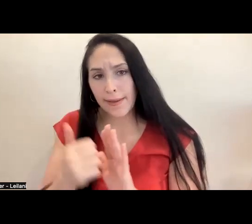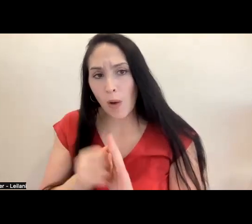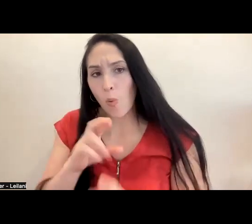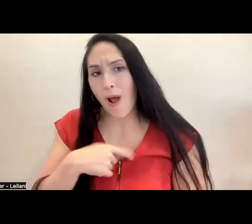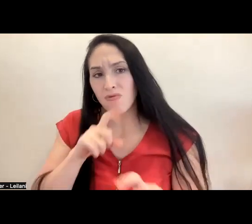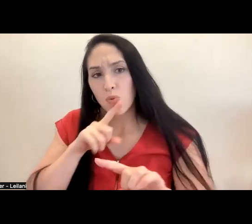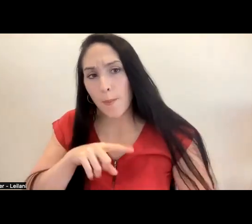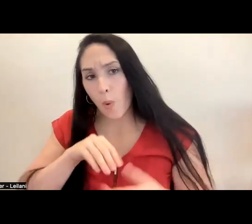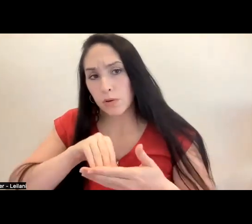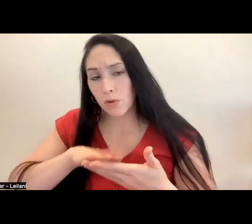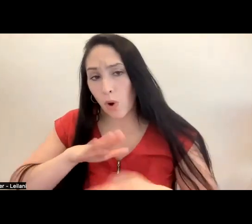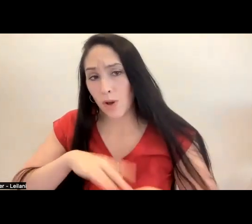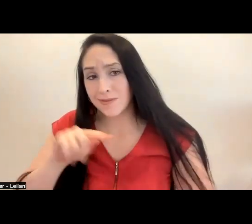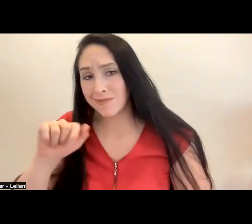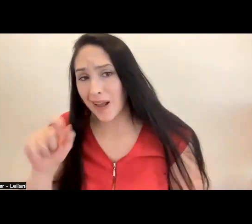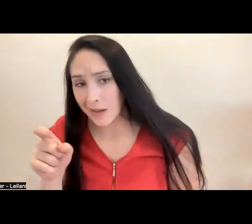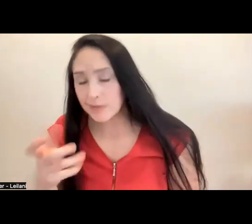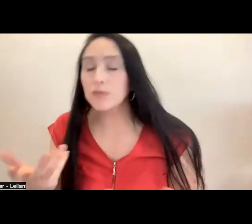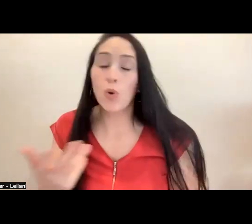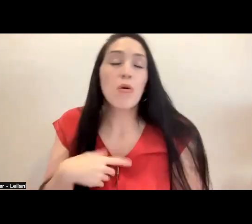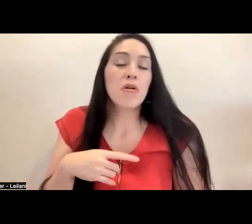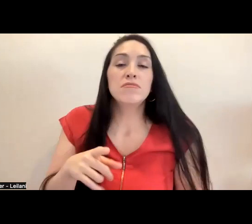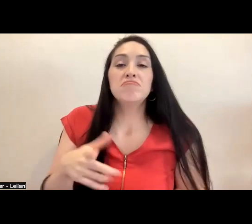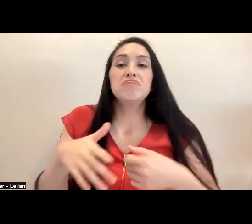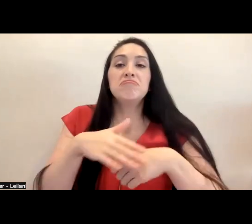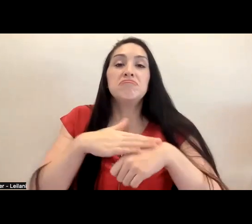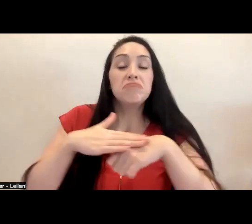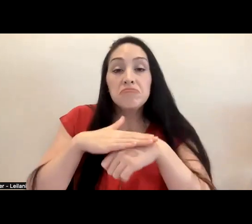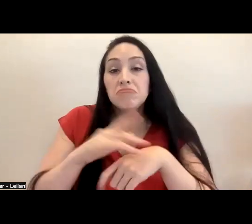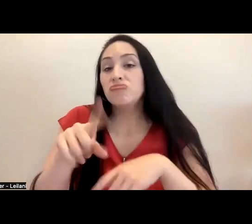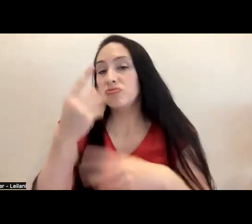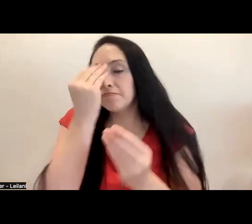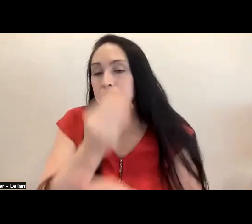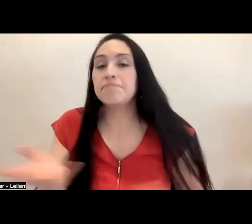11:20:56 Each able united account is treated separately, and each will receive separate